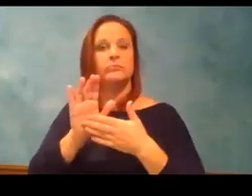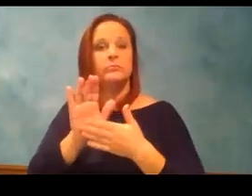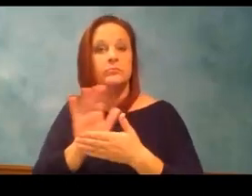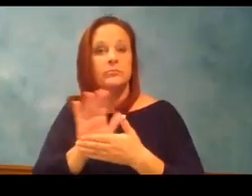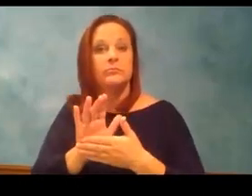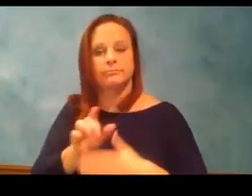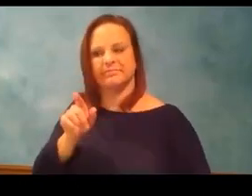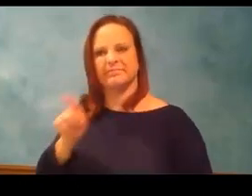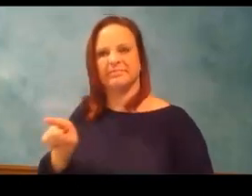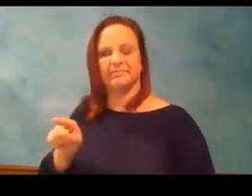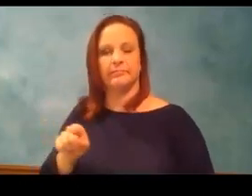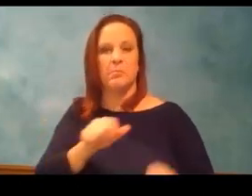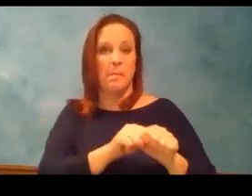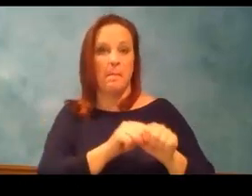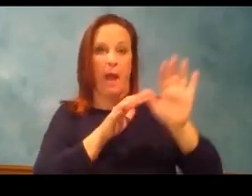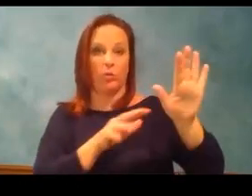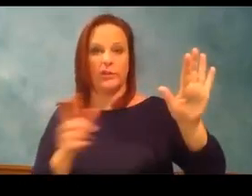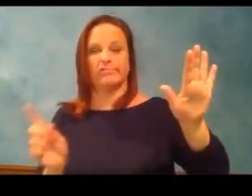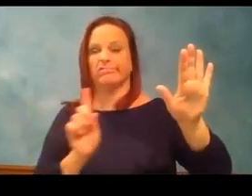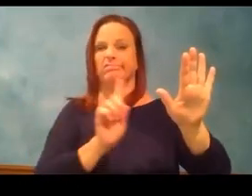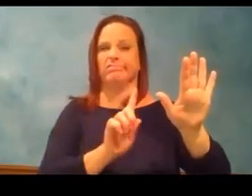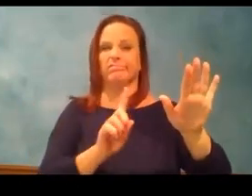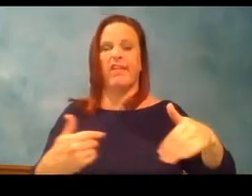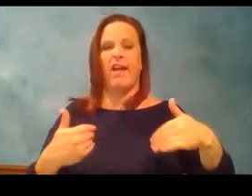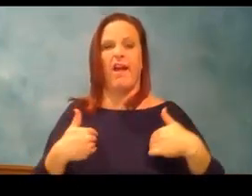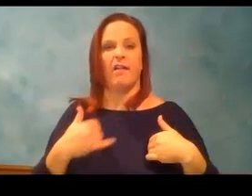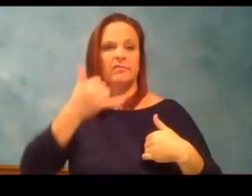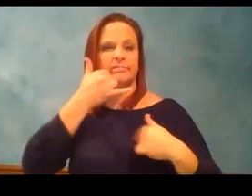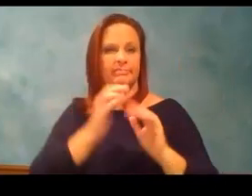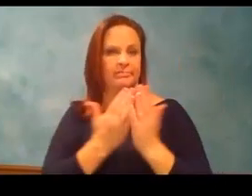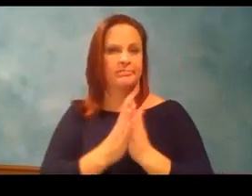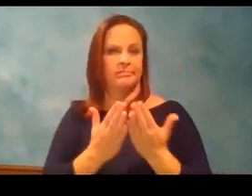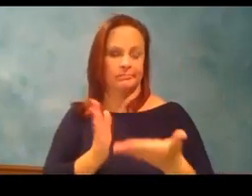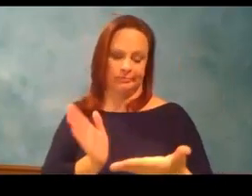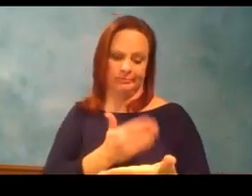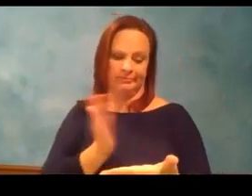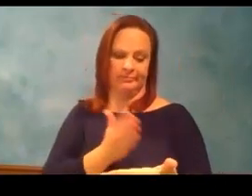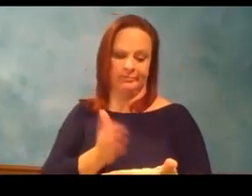There was a scene in the movie in which he was standing by the mountain with a phone book,